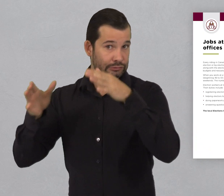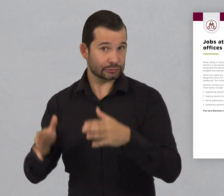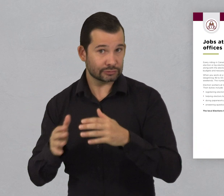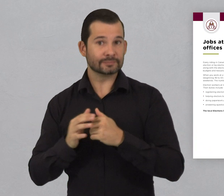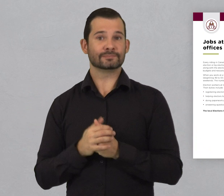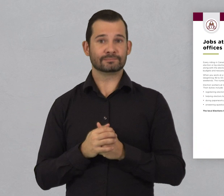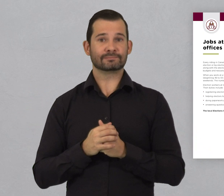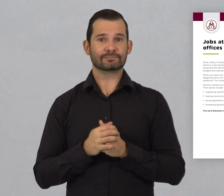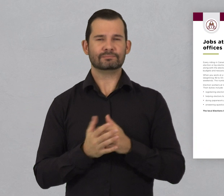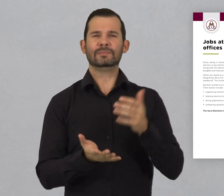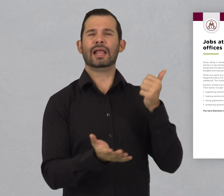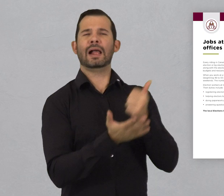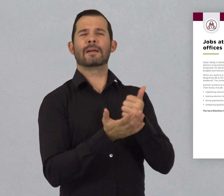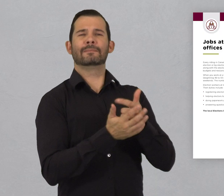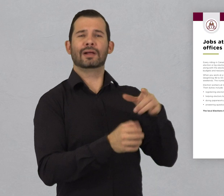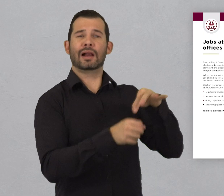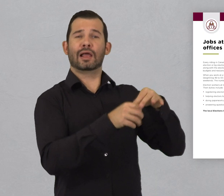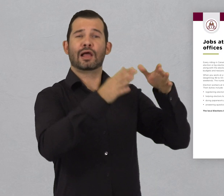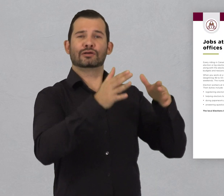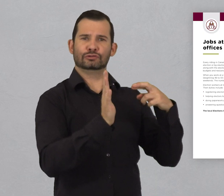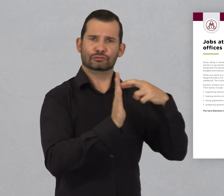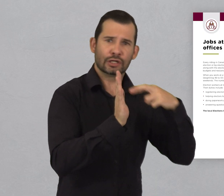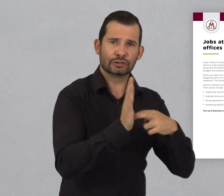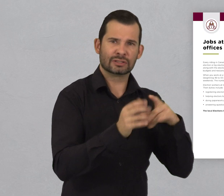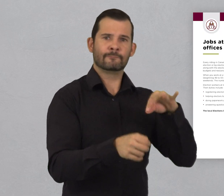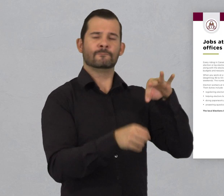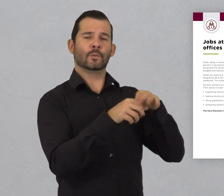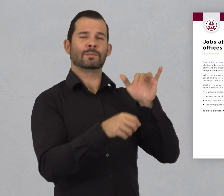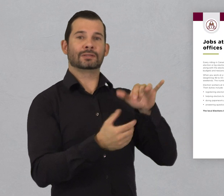addresses on the list of electors · helping electors to